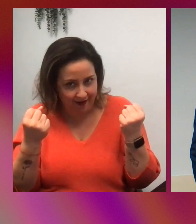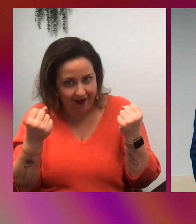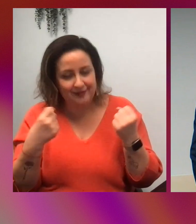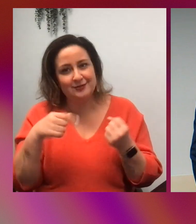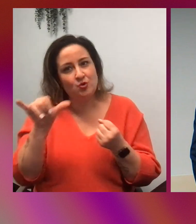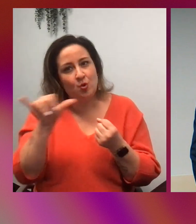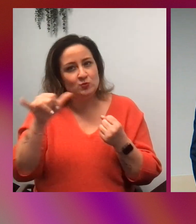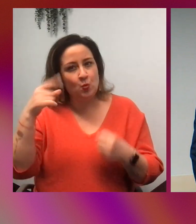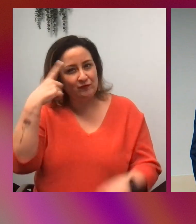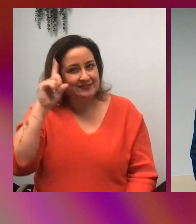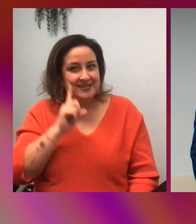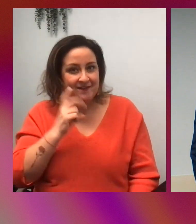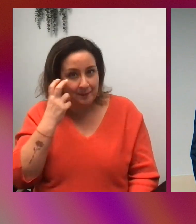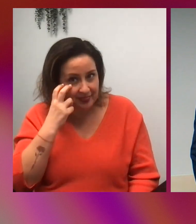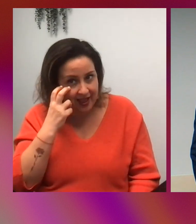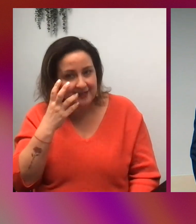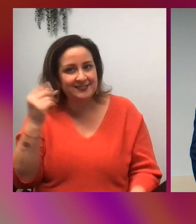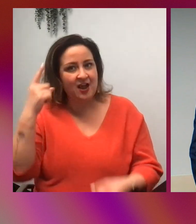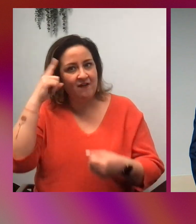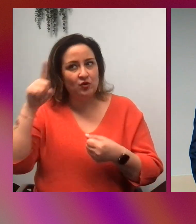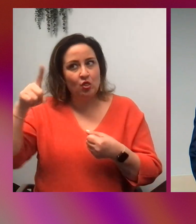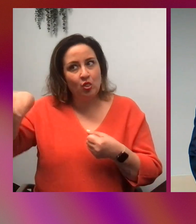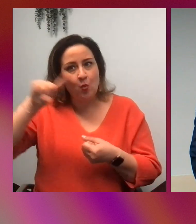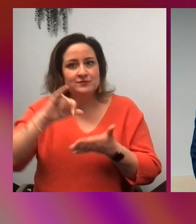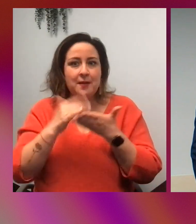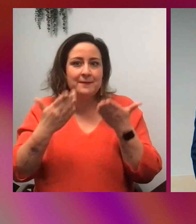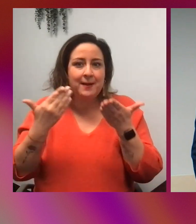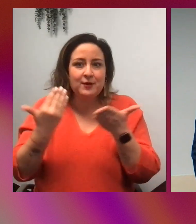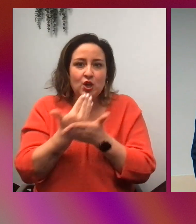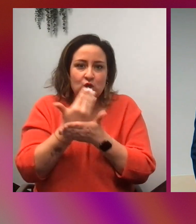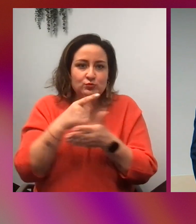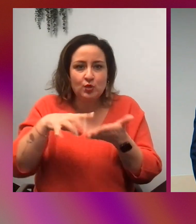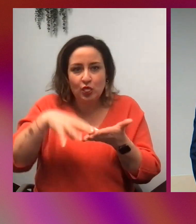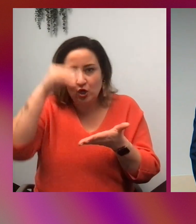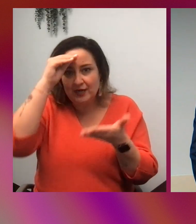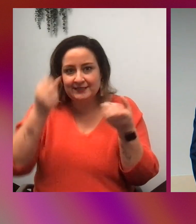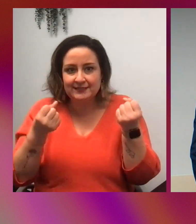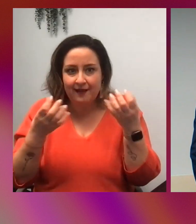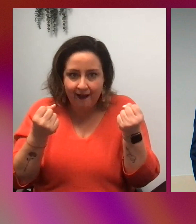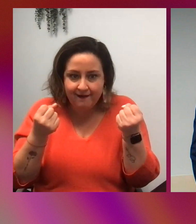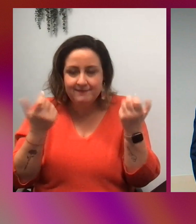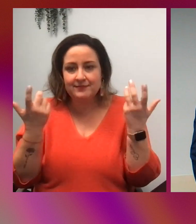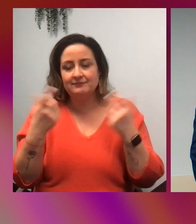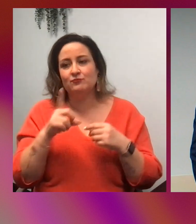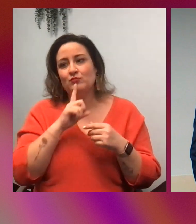that my signing is accessible because it's not for those that do not know sign language,